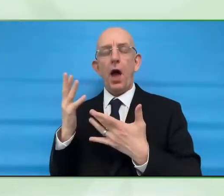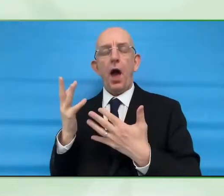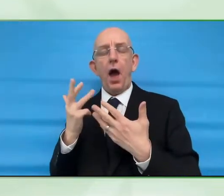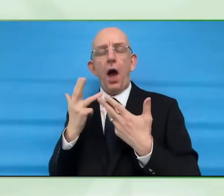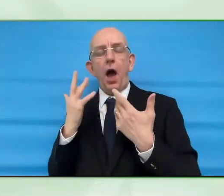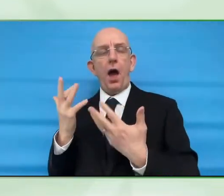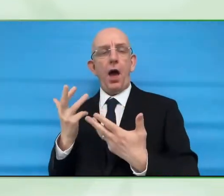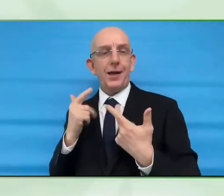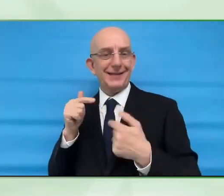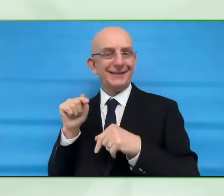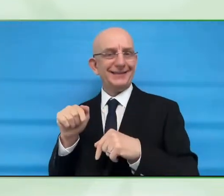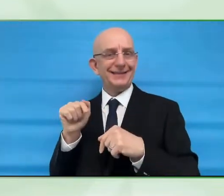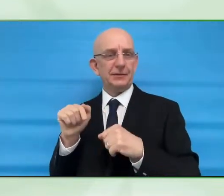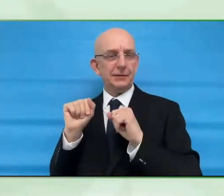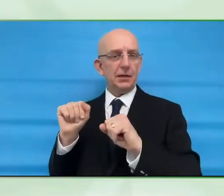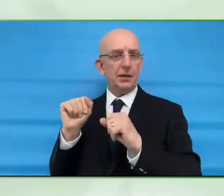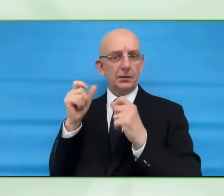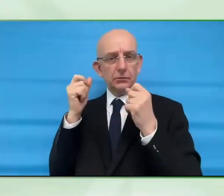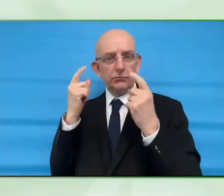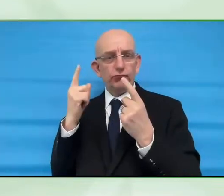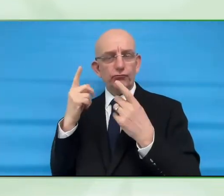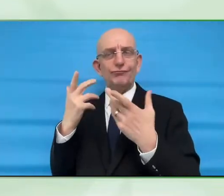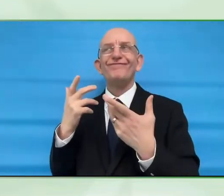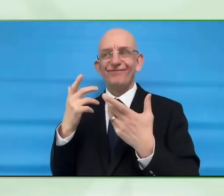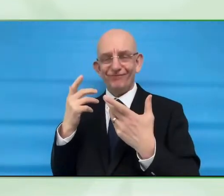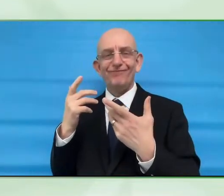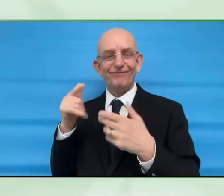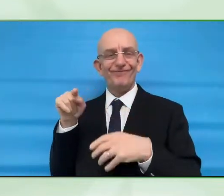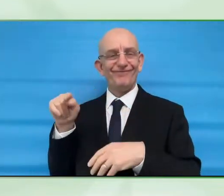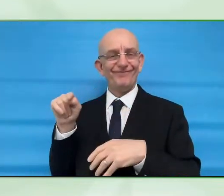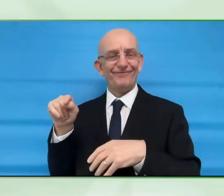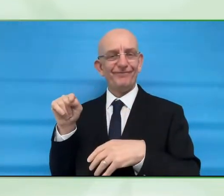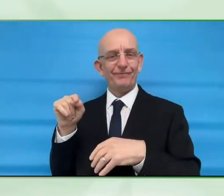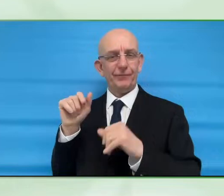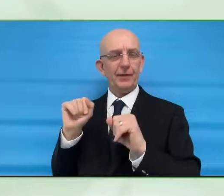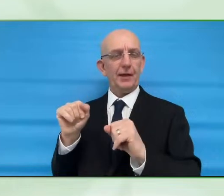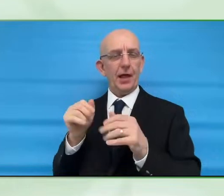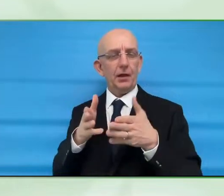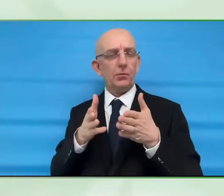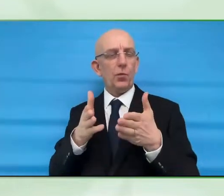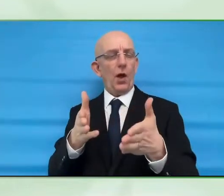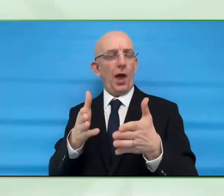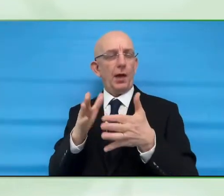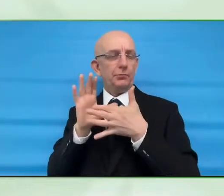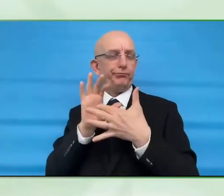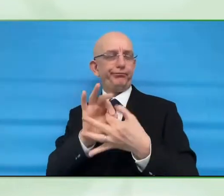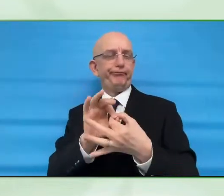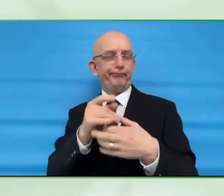to hear the data. It astronomy we rely on visuals.